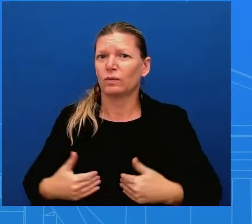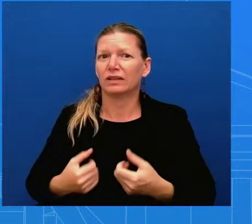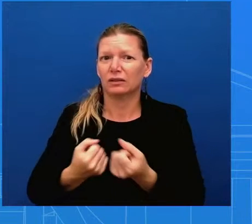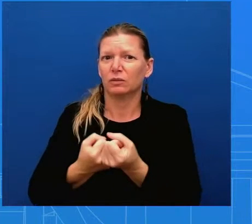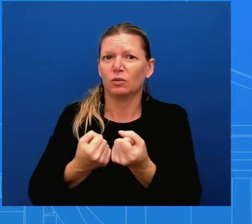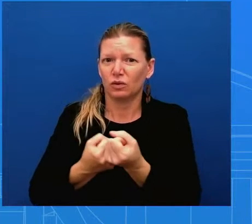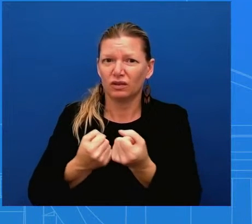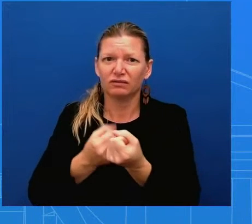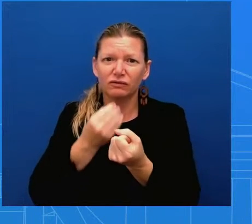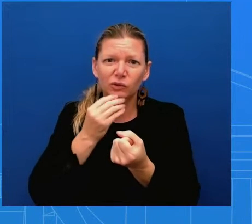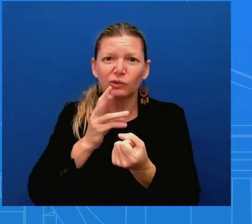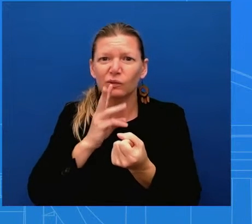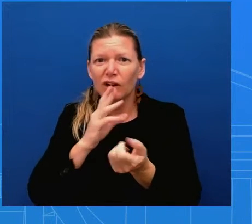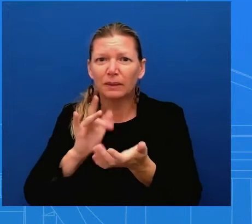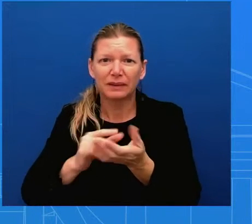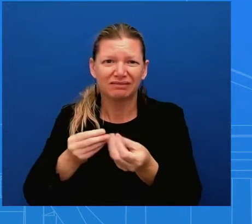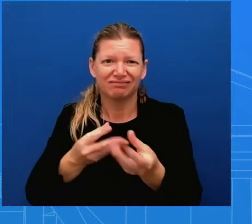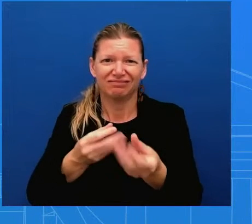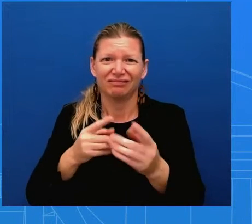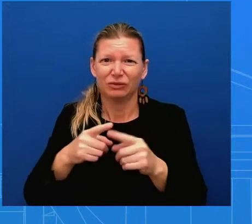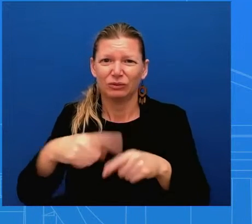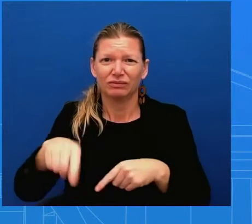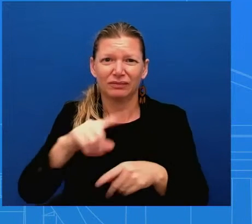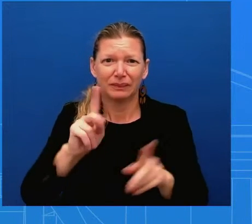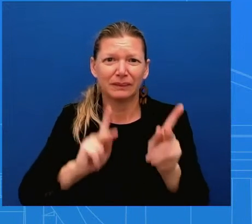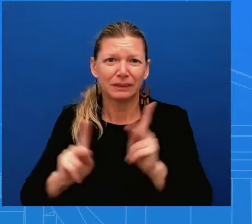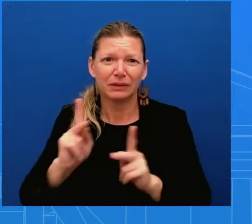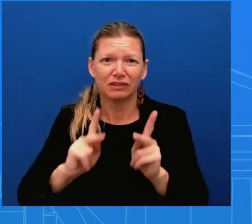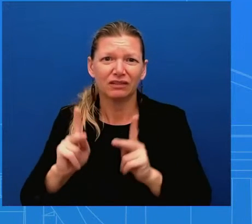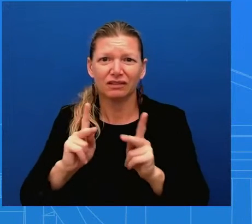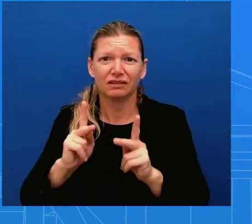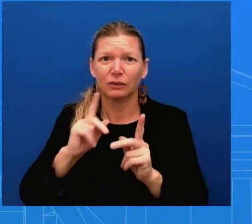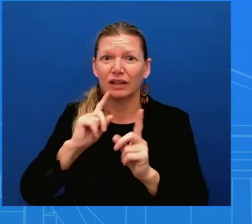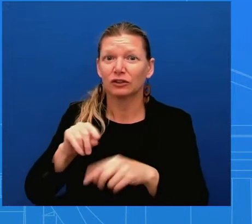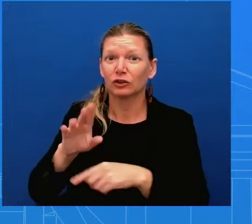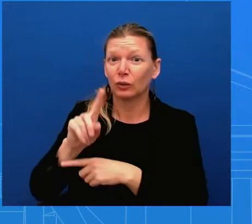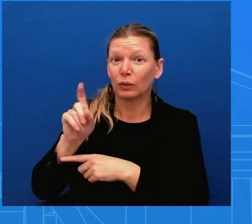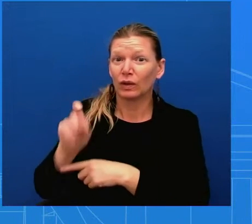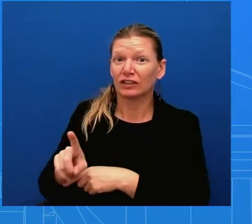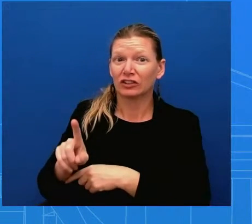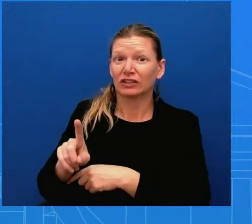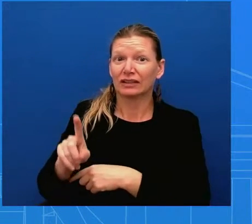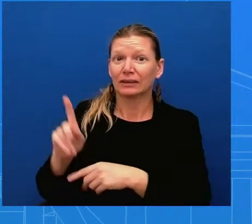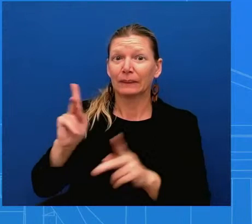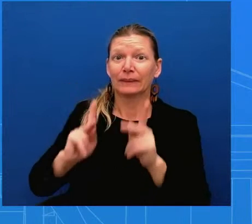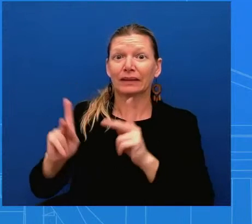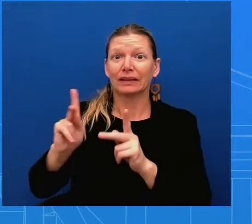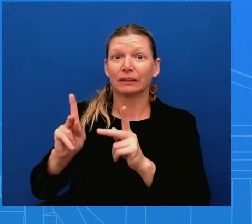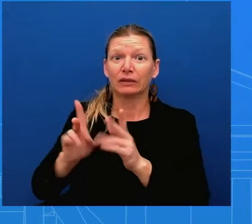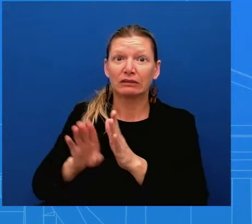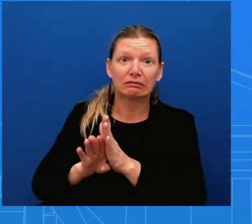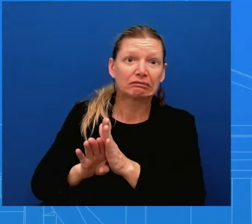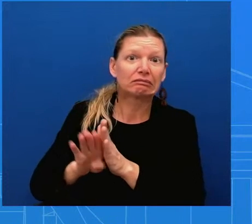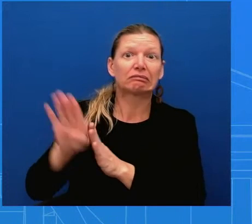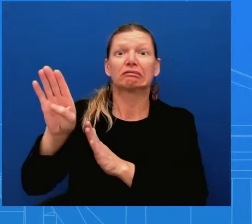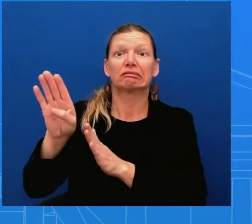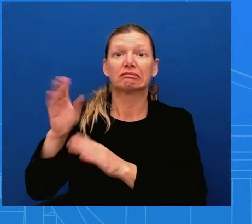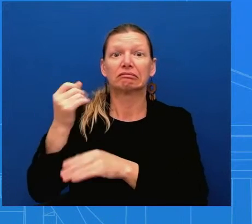and protecting civilians is not a premise I'm afraid I can accept. The President has been very strong on this. Secretary Blinken has been strong on it